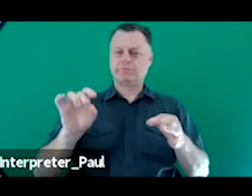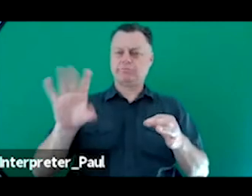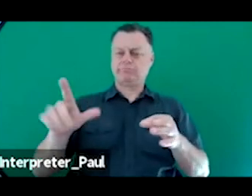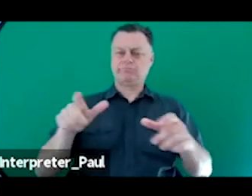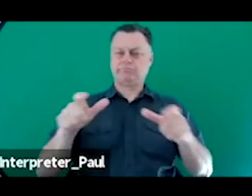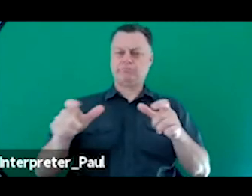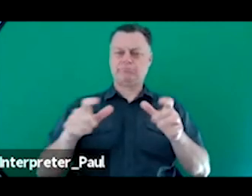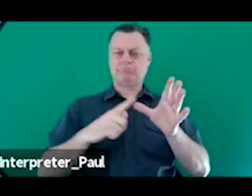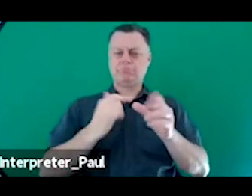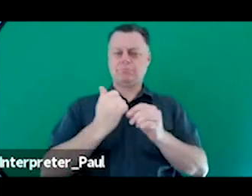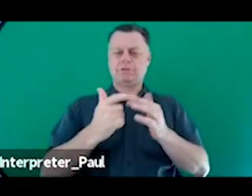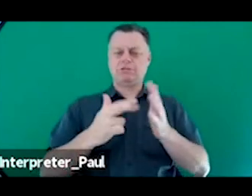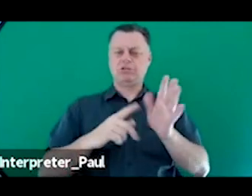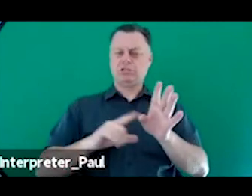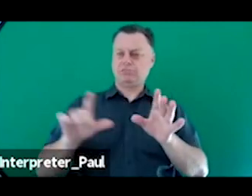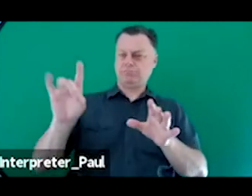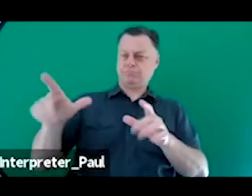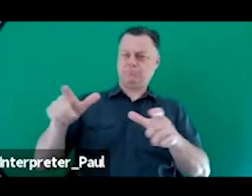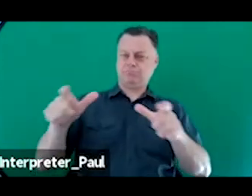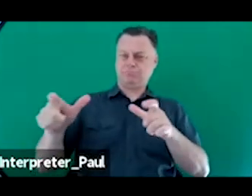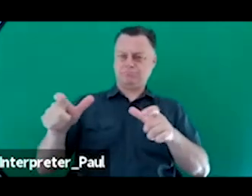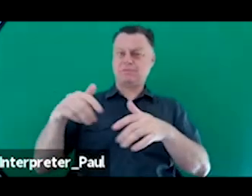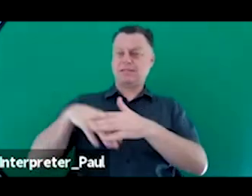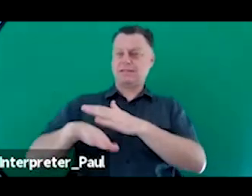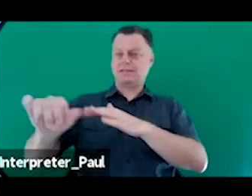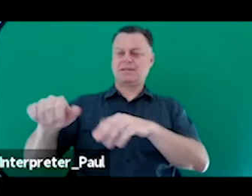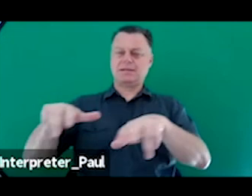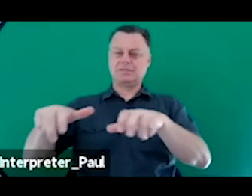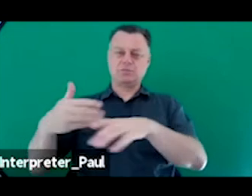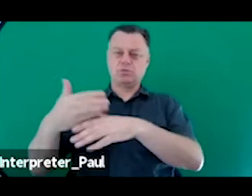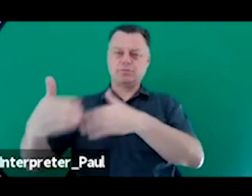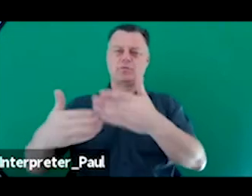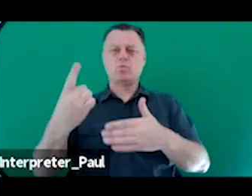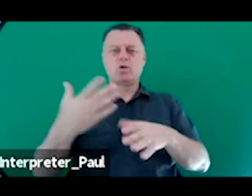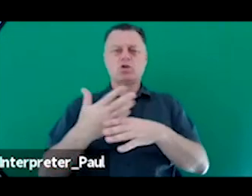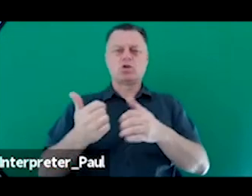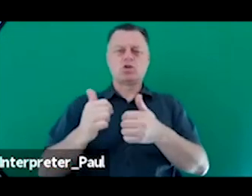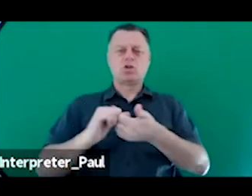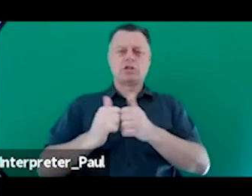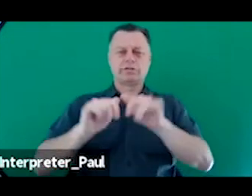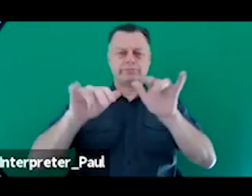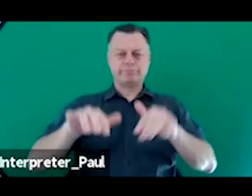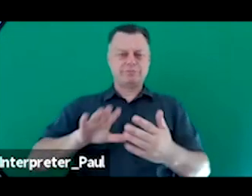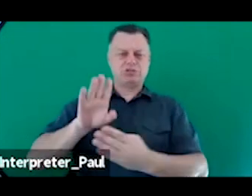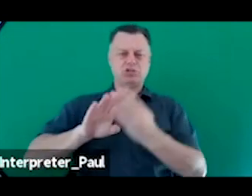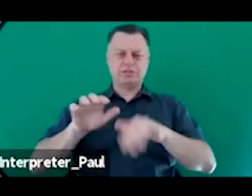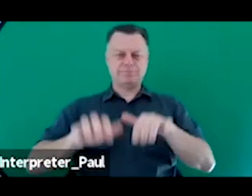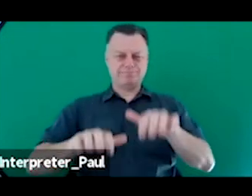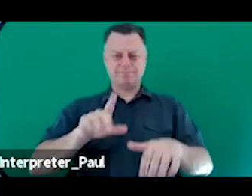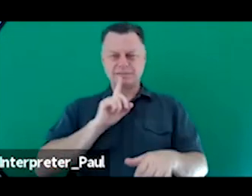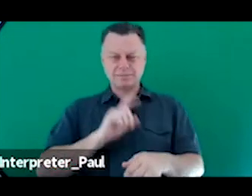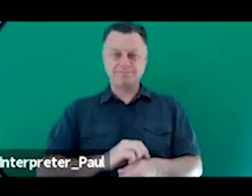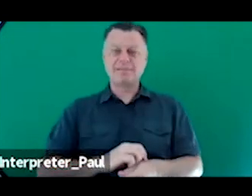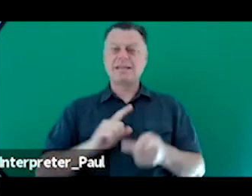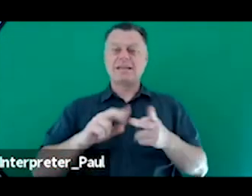And one of our colleagues mentioned this in the chat earlier. When we are doing for our students,